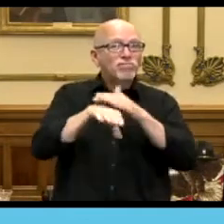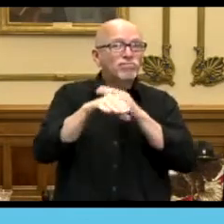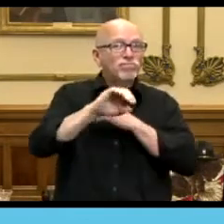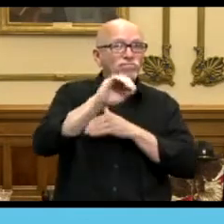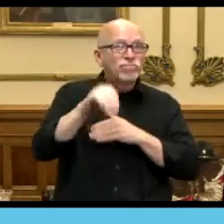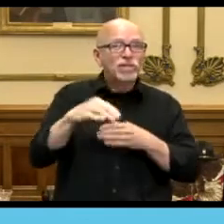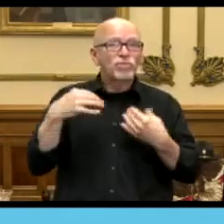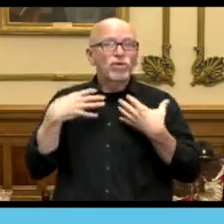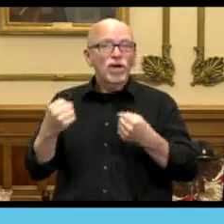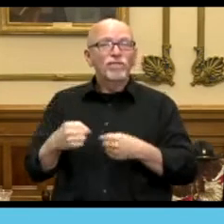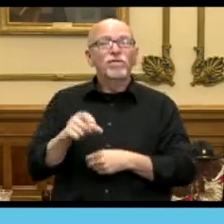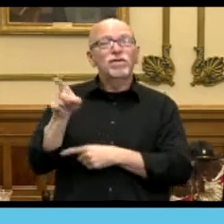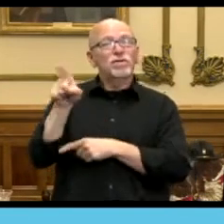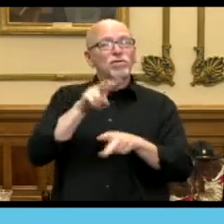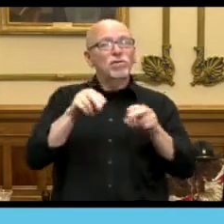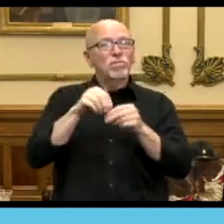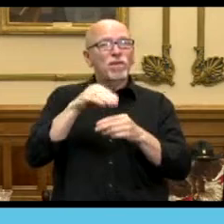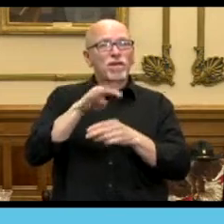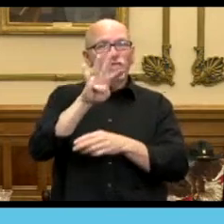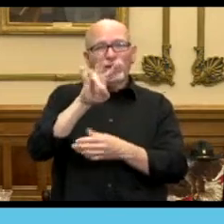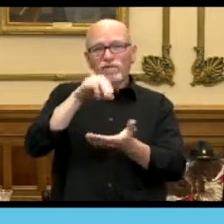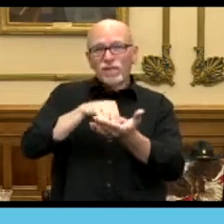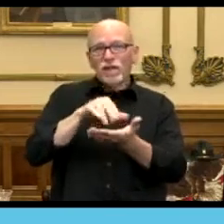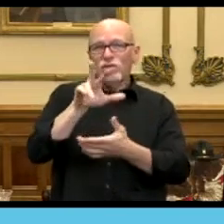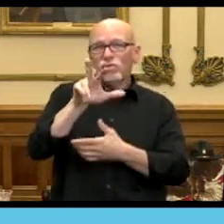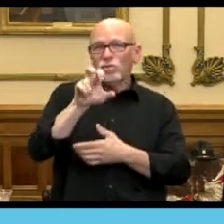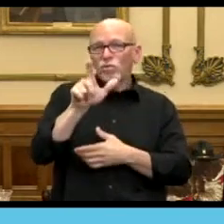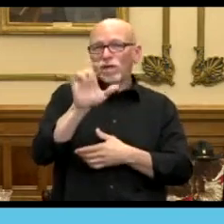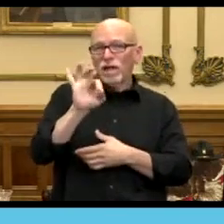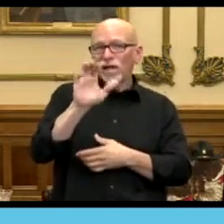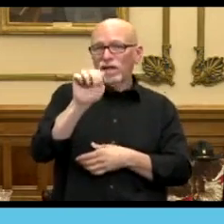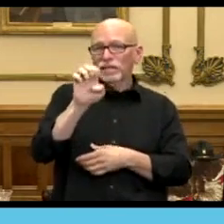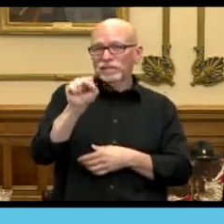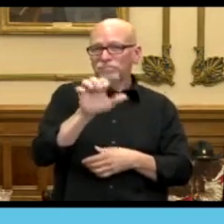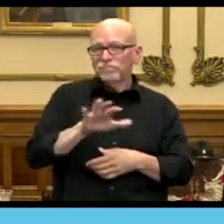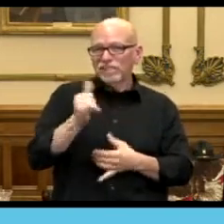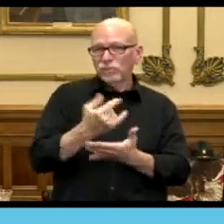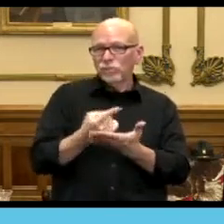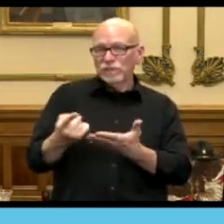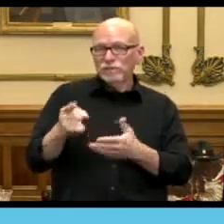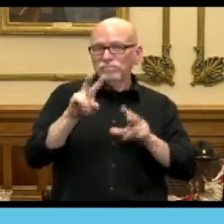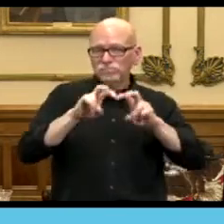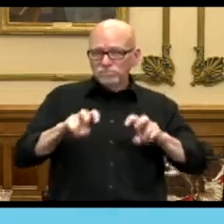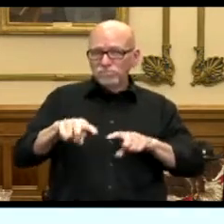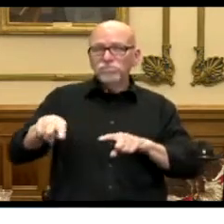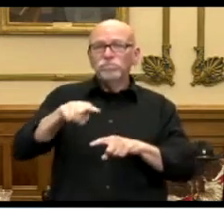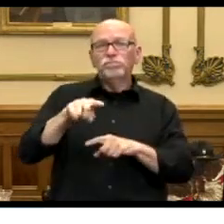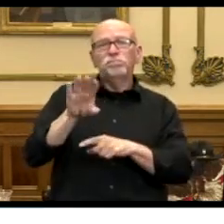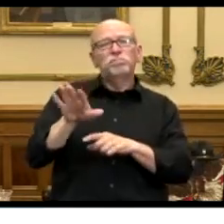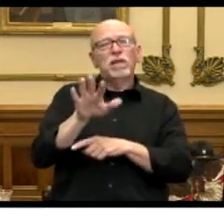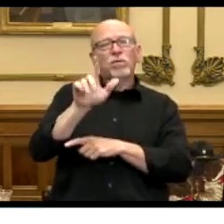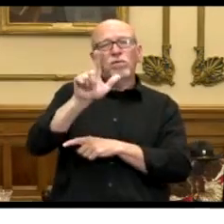Regan Street has looked at over 47,329 cases this week. Of those, about 25%